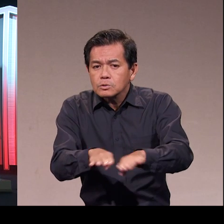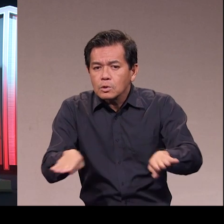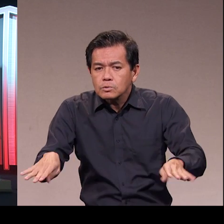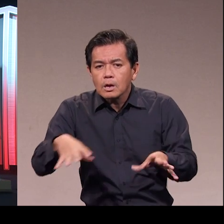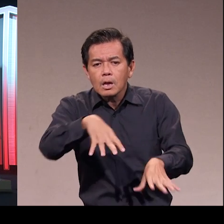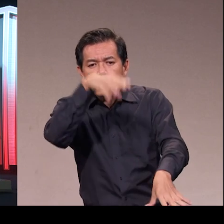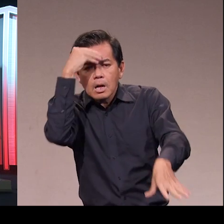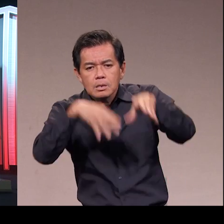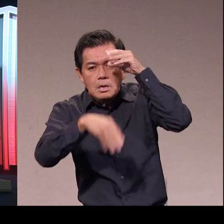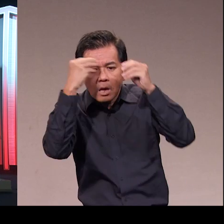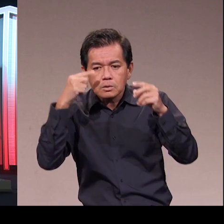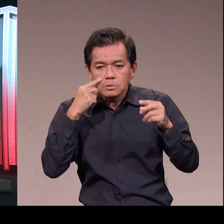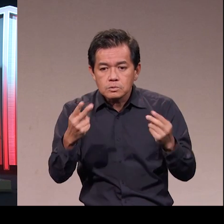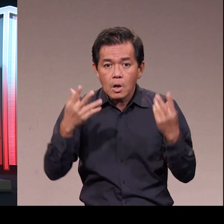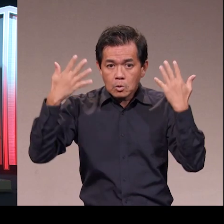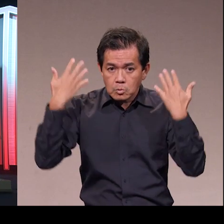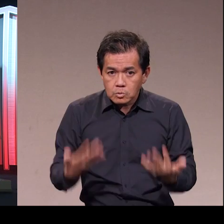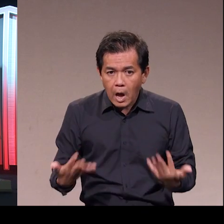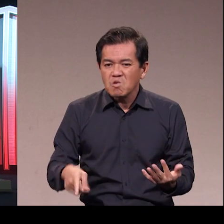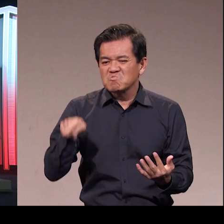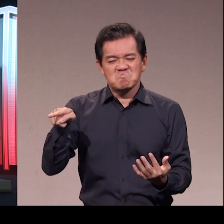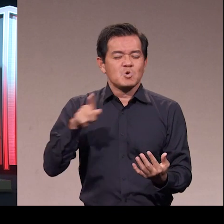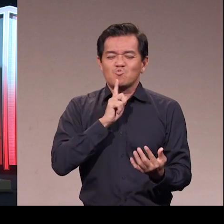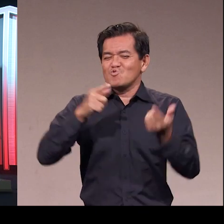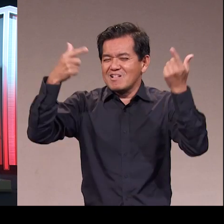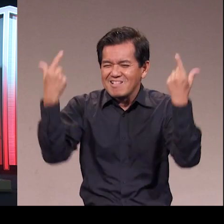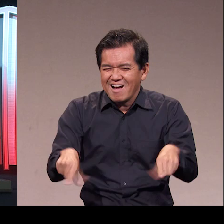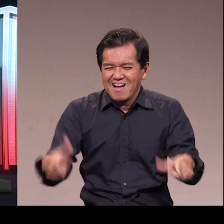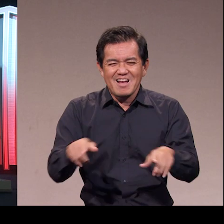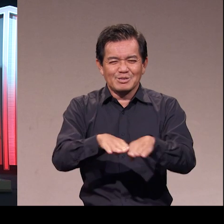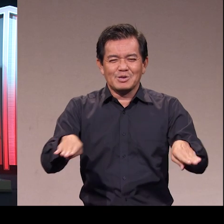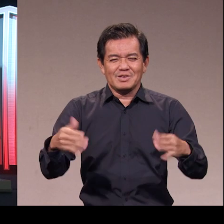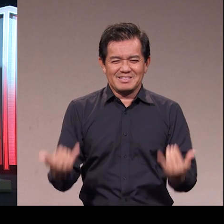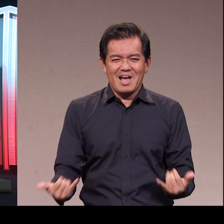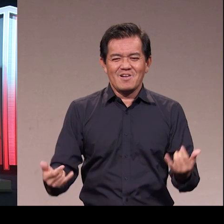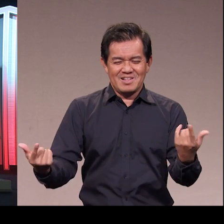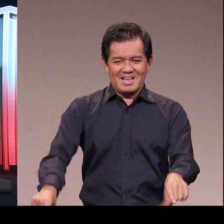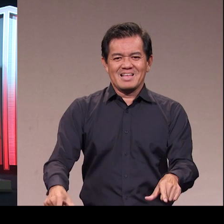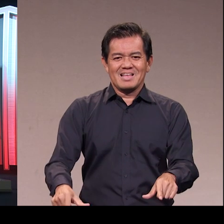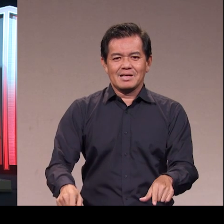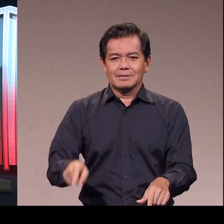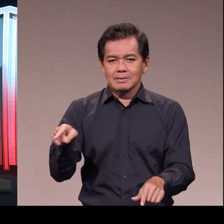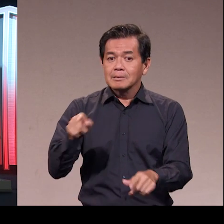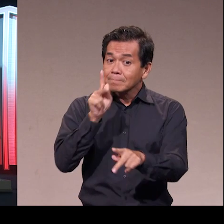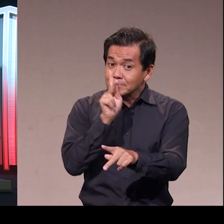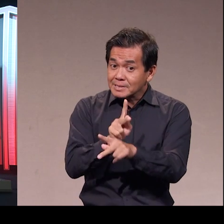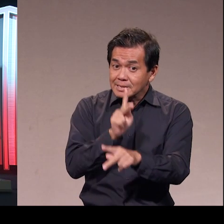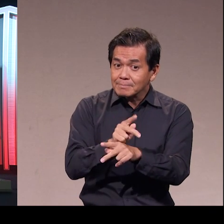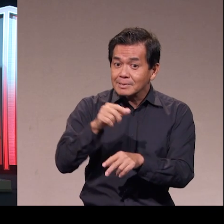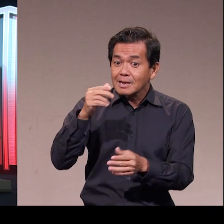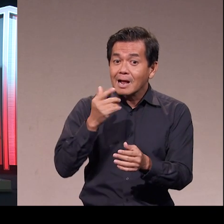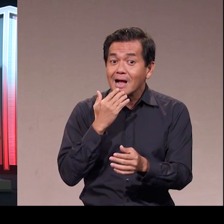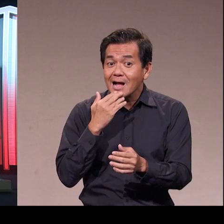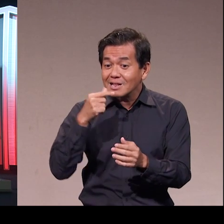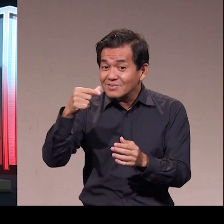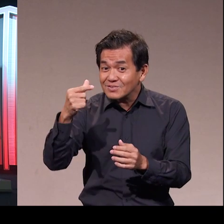Keeping Singapore green is also important. We started tree planting annually many years ago.